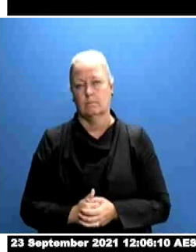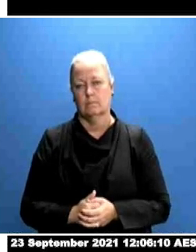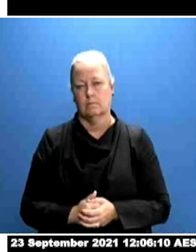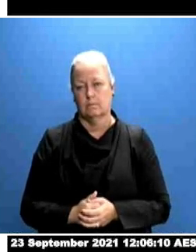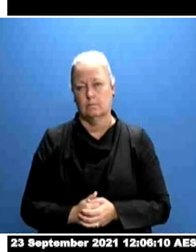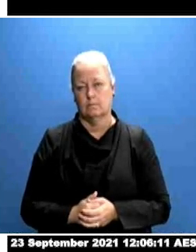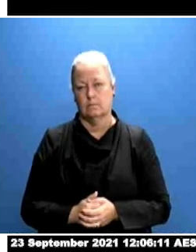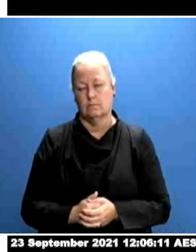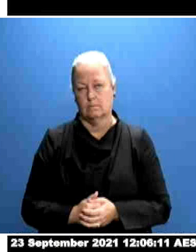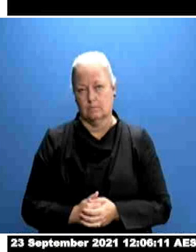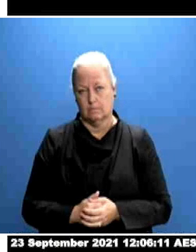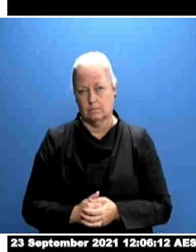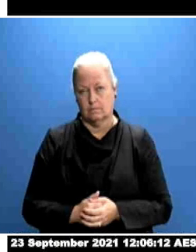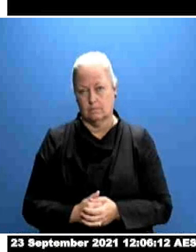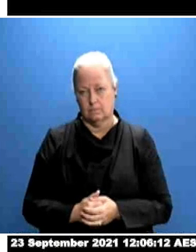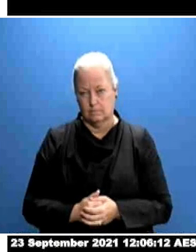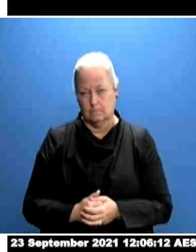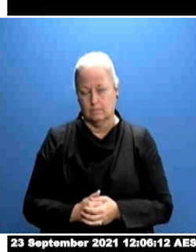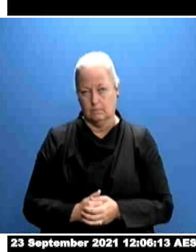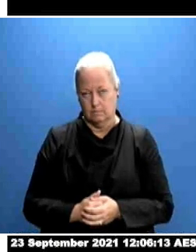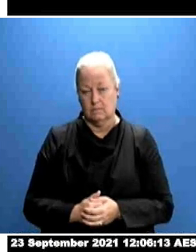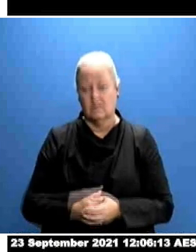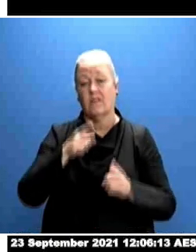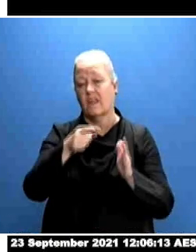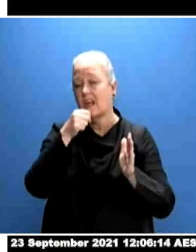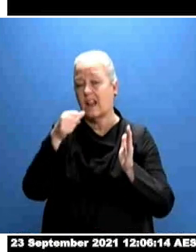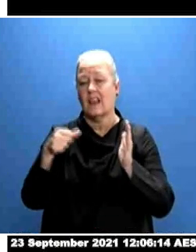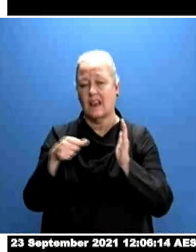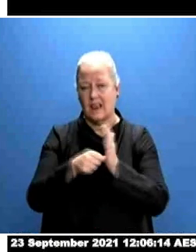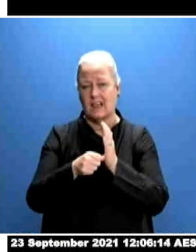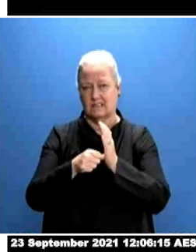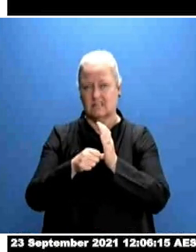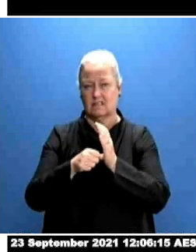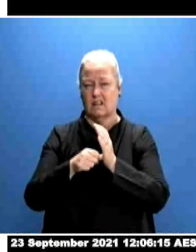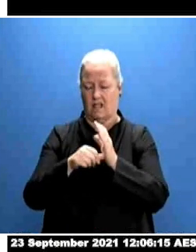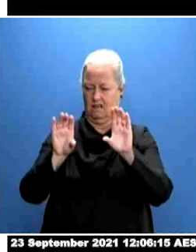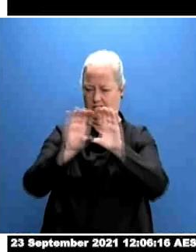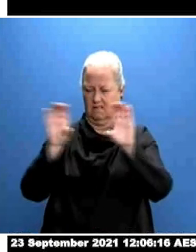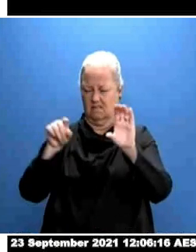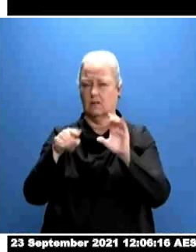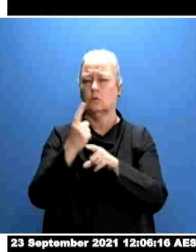Just looking at the first introductory part, it's referring to the Safe Care House Model,